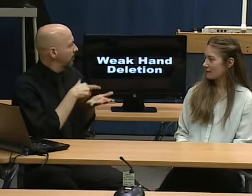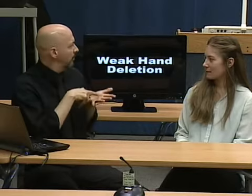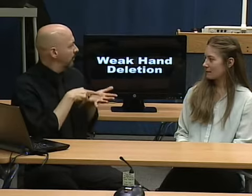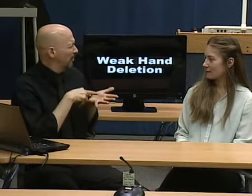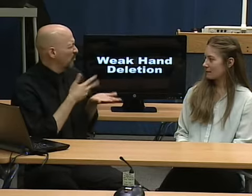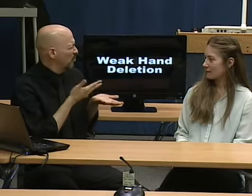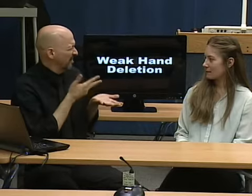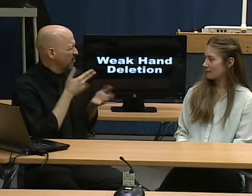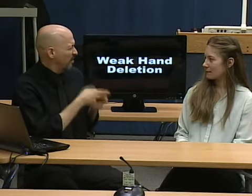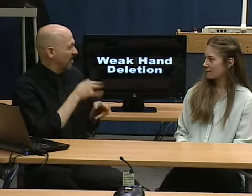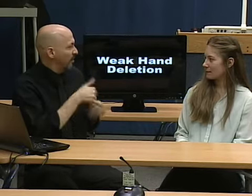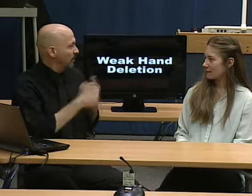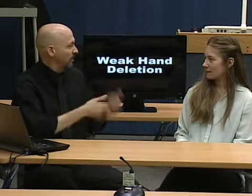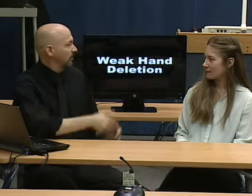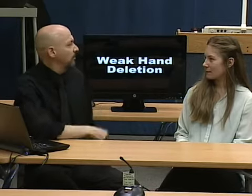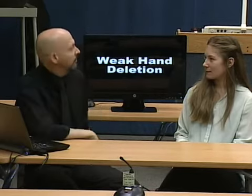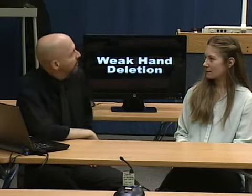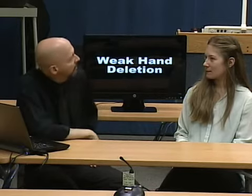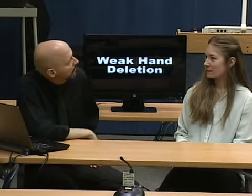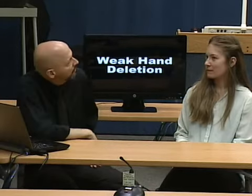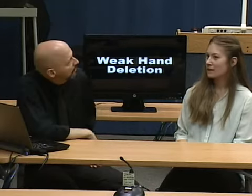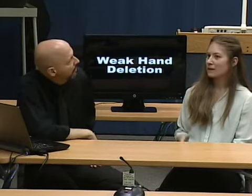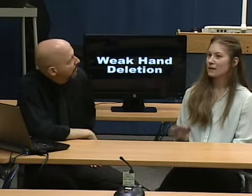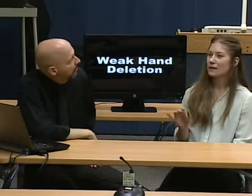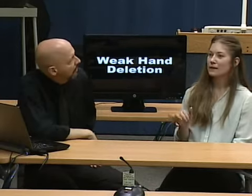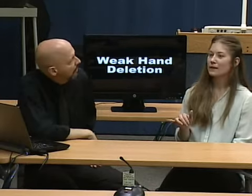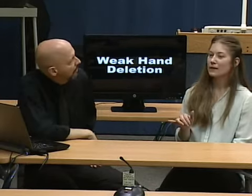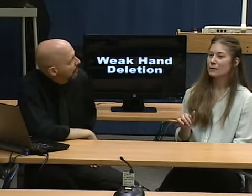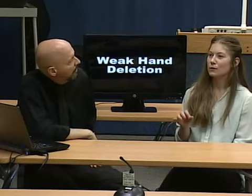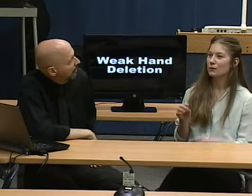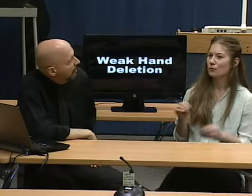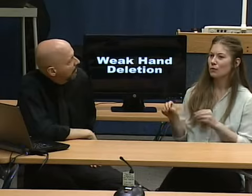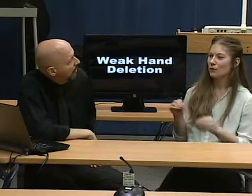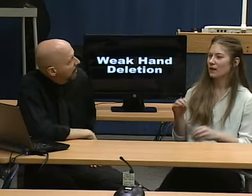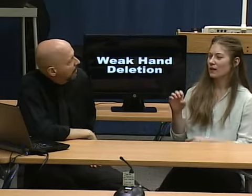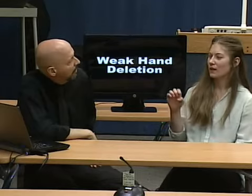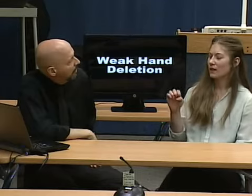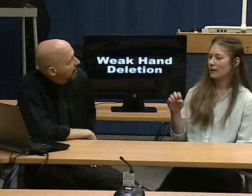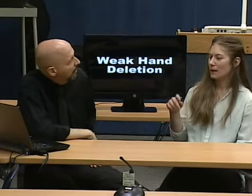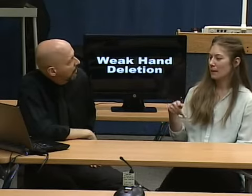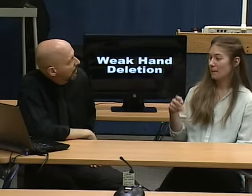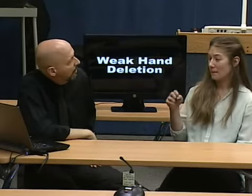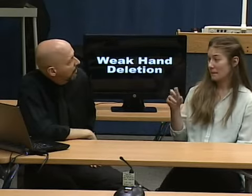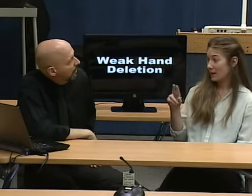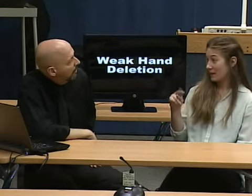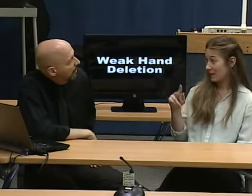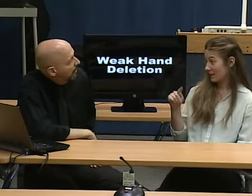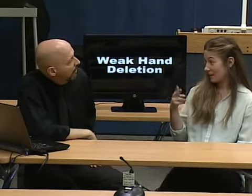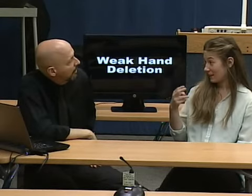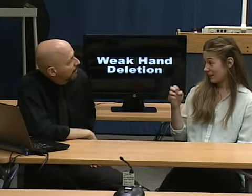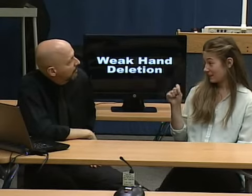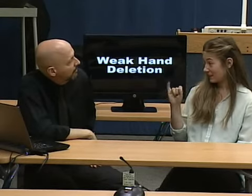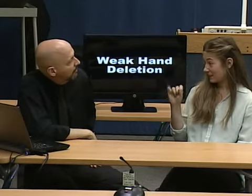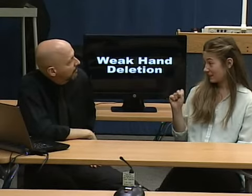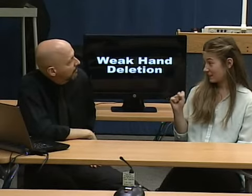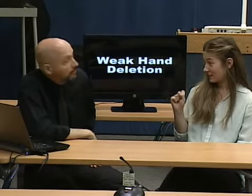What is that? What does it mean? What do we call that process? That is... Movement E-P-E-N-T-H-E-S-I-S?